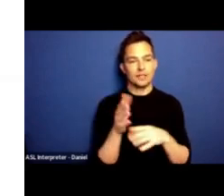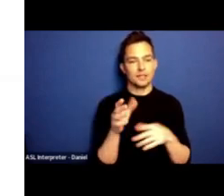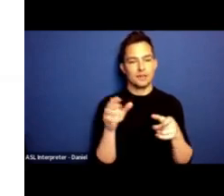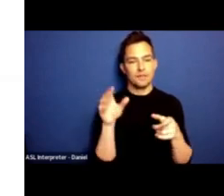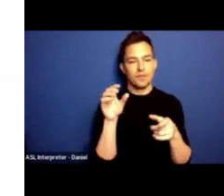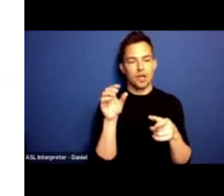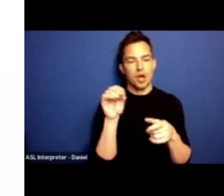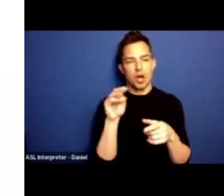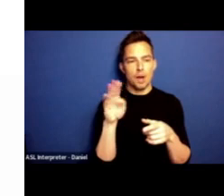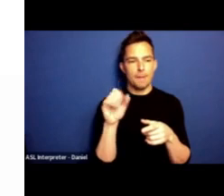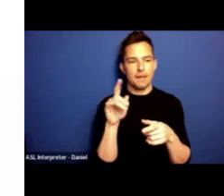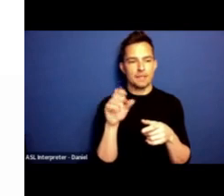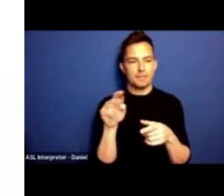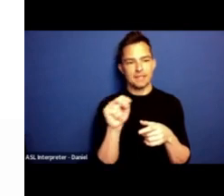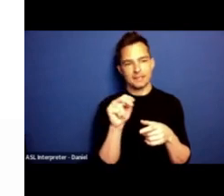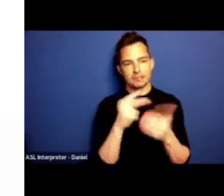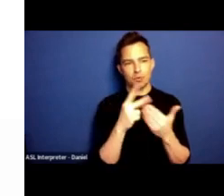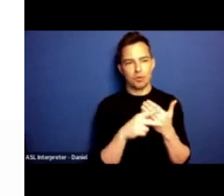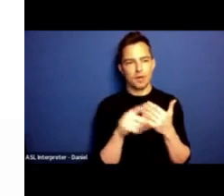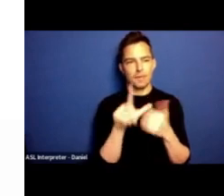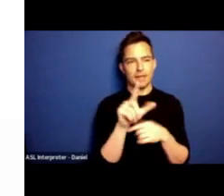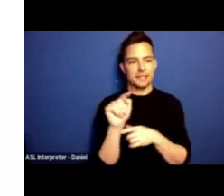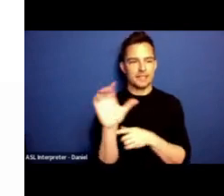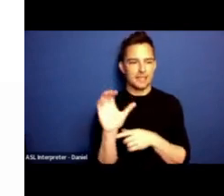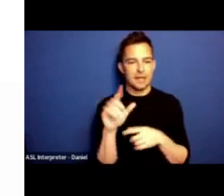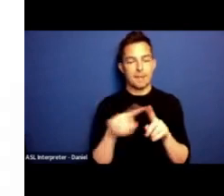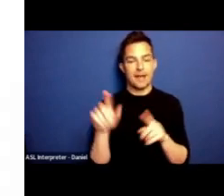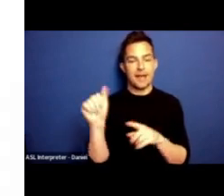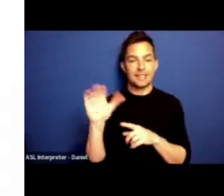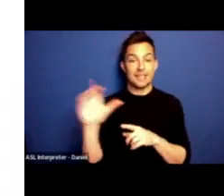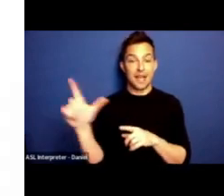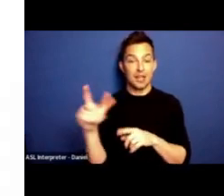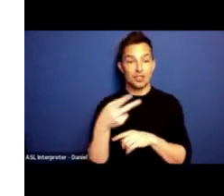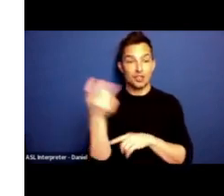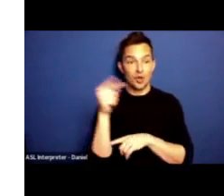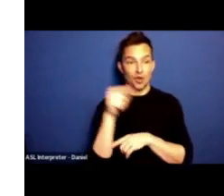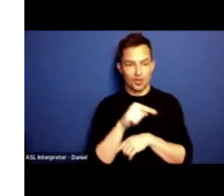years. But in the meantime, ACL stole her away to run the program for the entire nation.